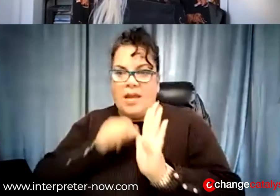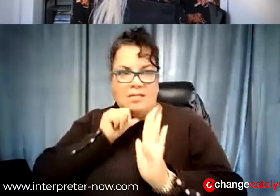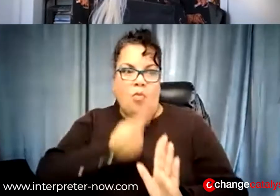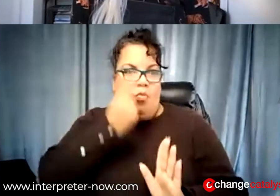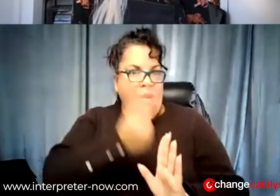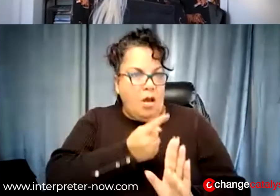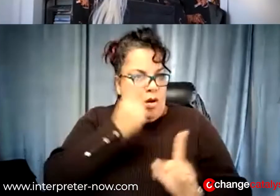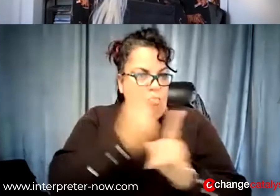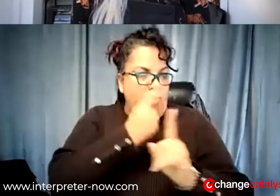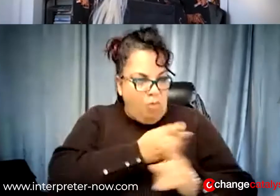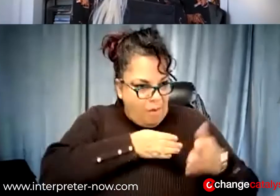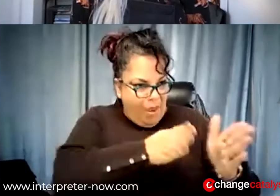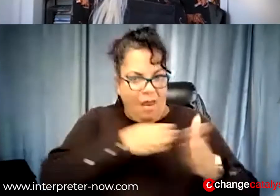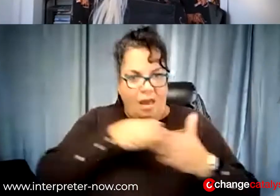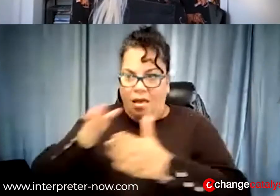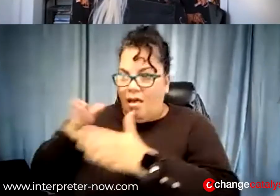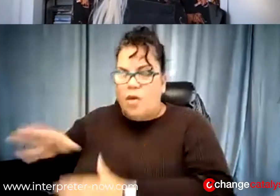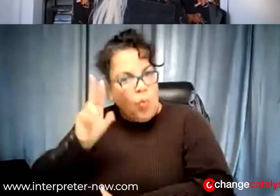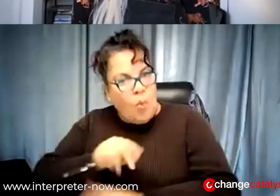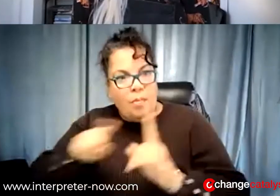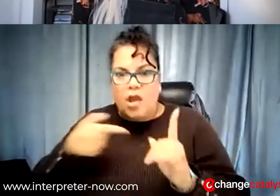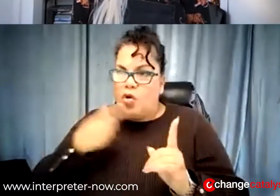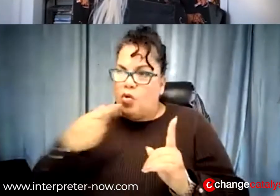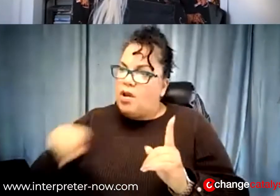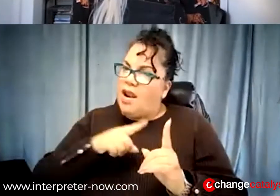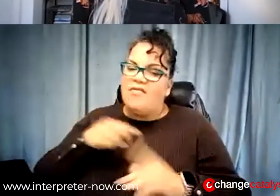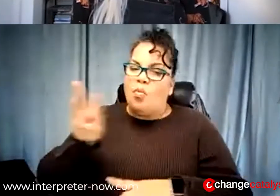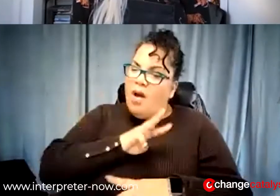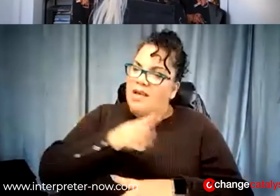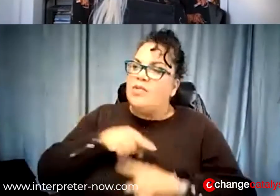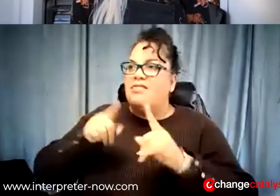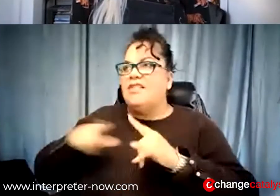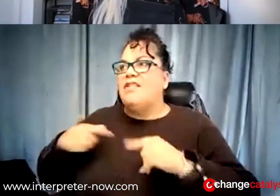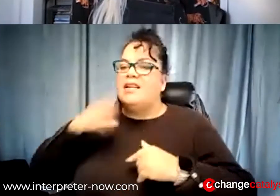life and that there's solidarity and a lot of the less talked about experiences that we go through.